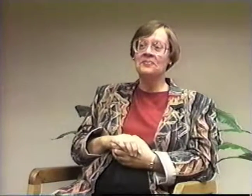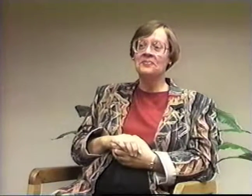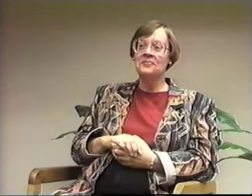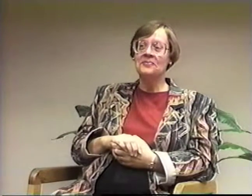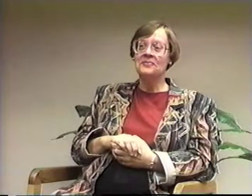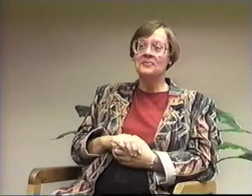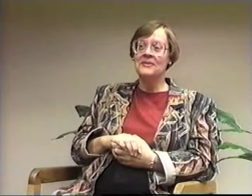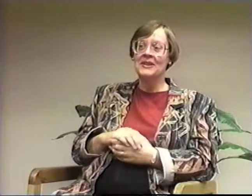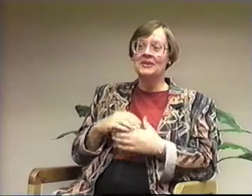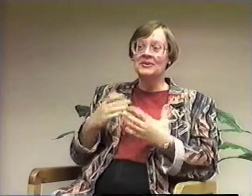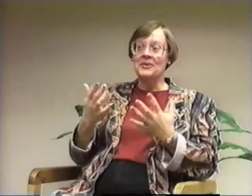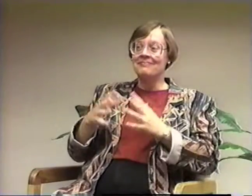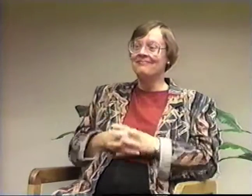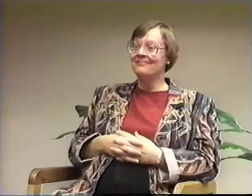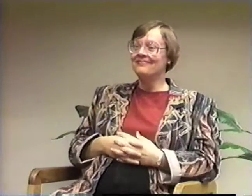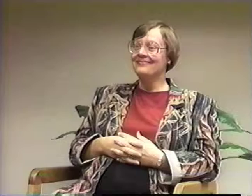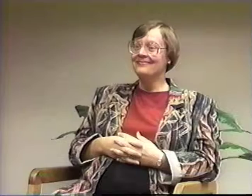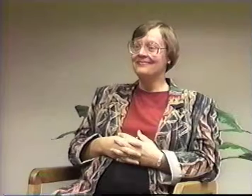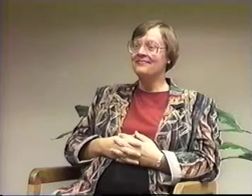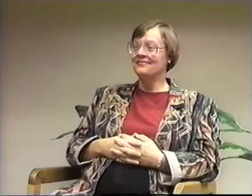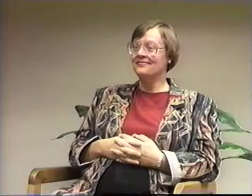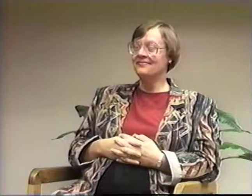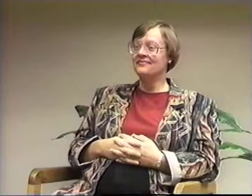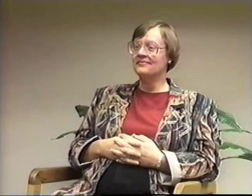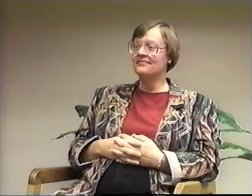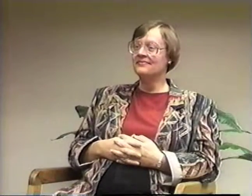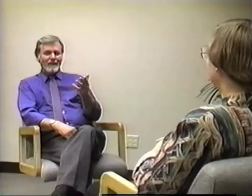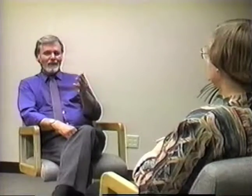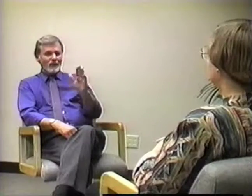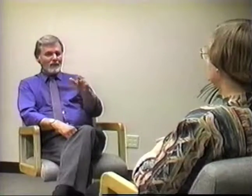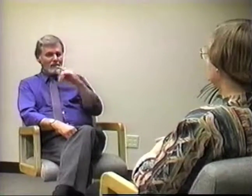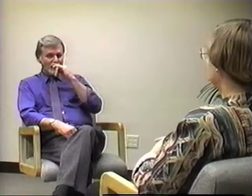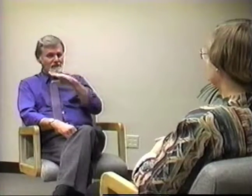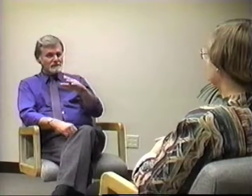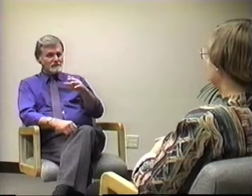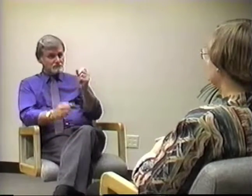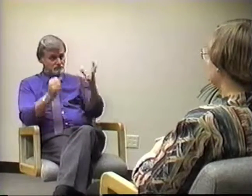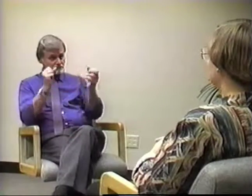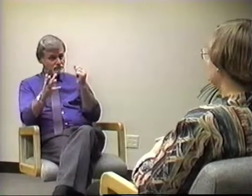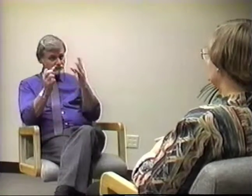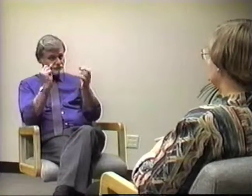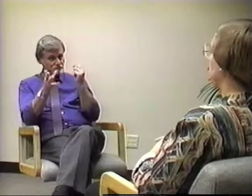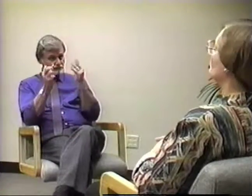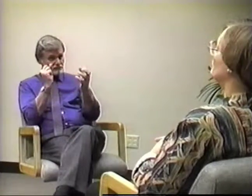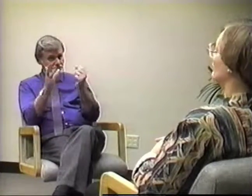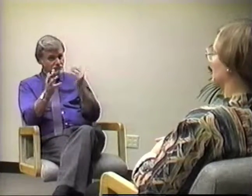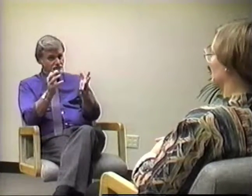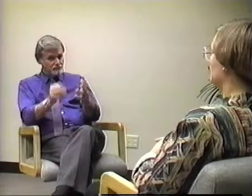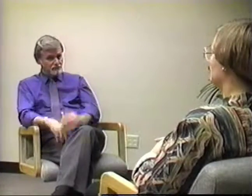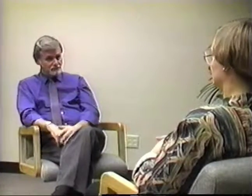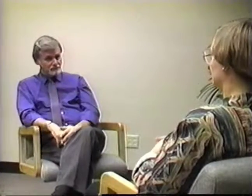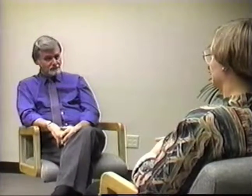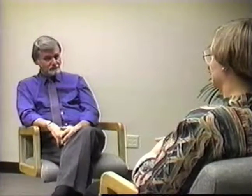Do your children sign with you?